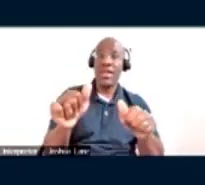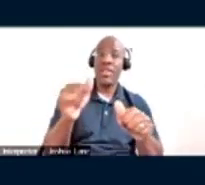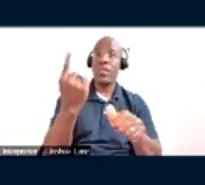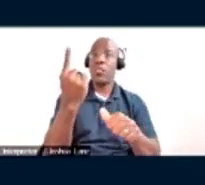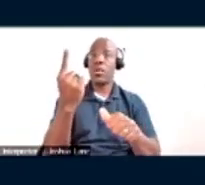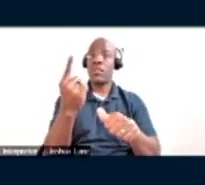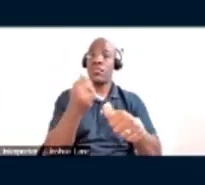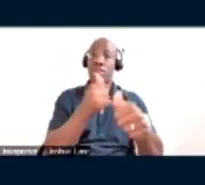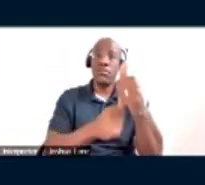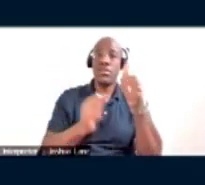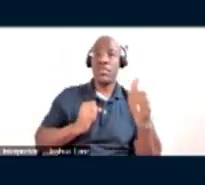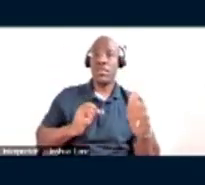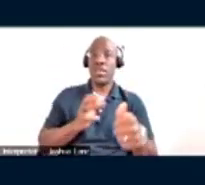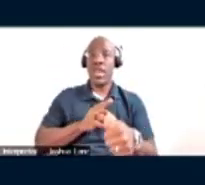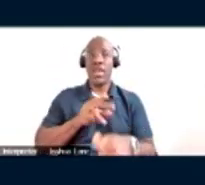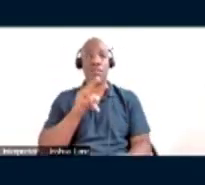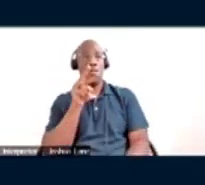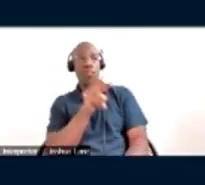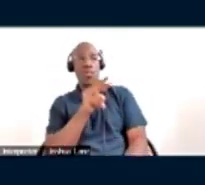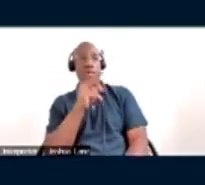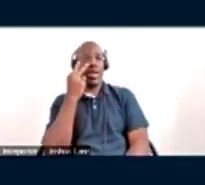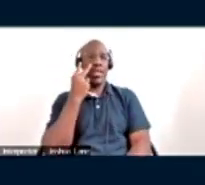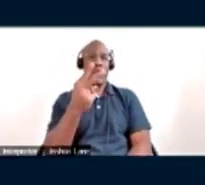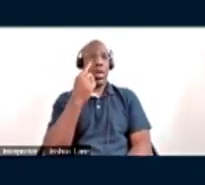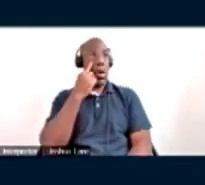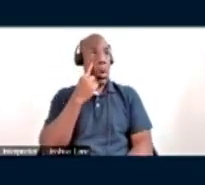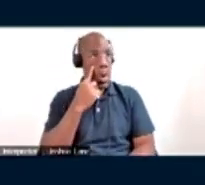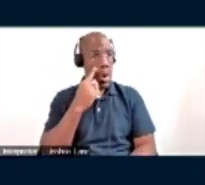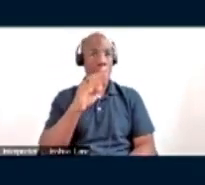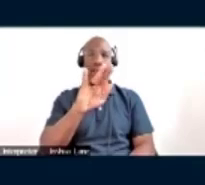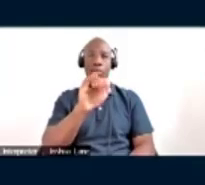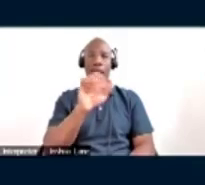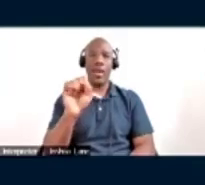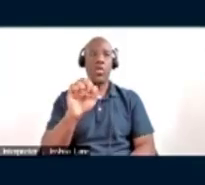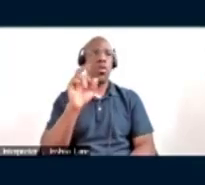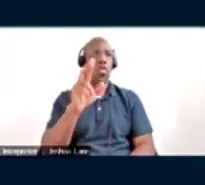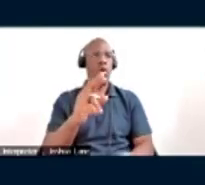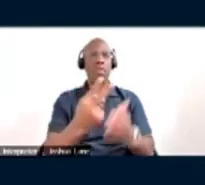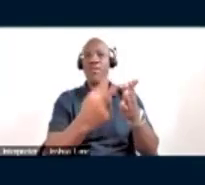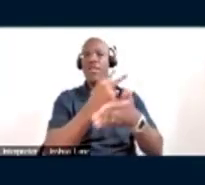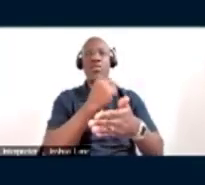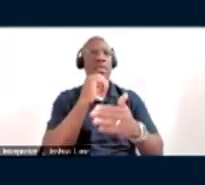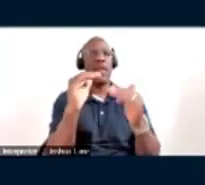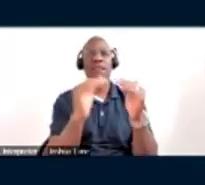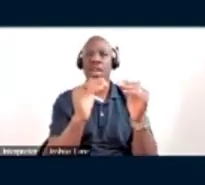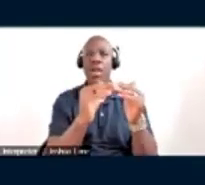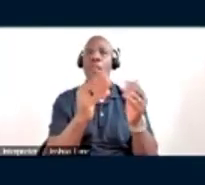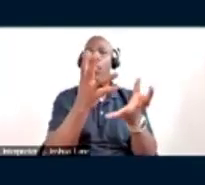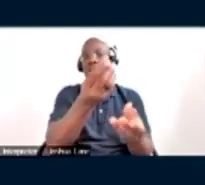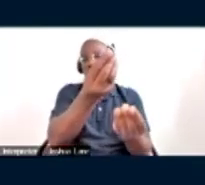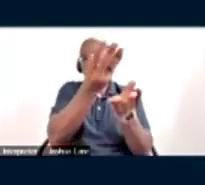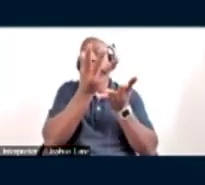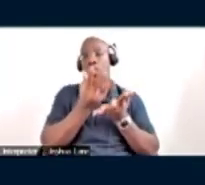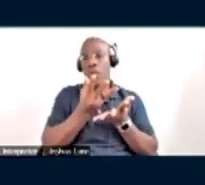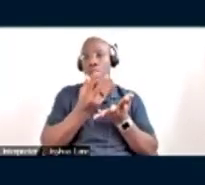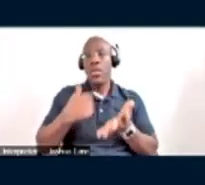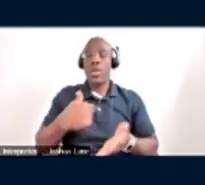that could affect the fairness of review, we want to hear about it. And so, we've established what we call this bias box.